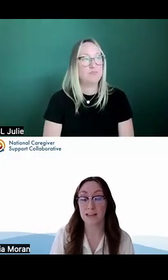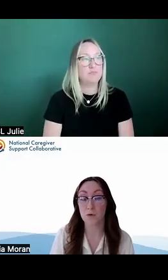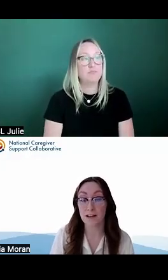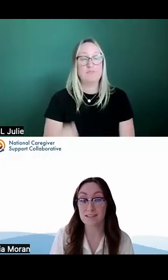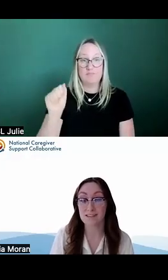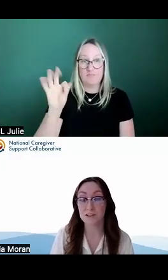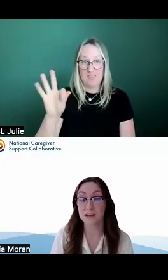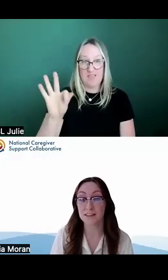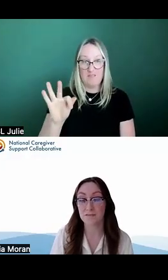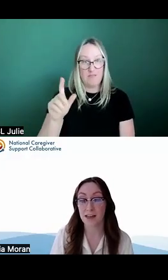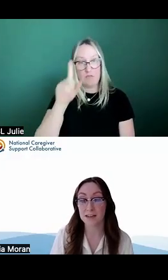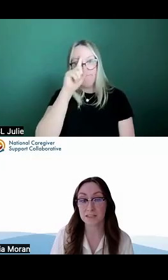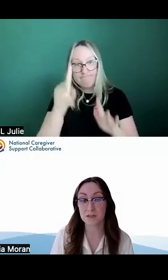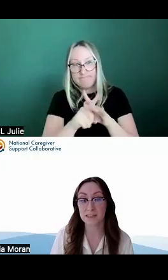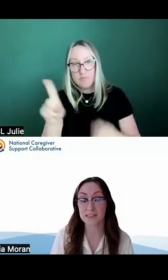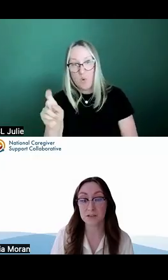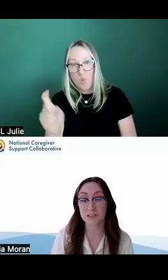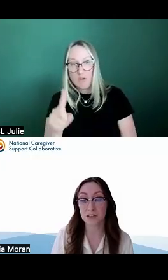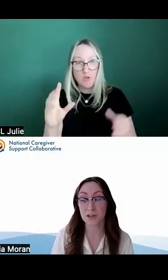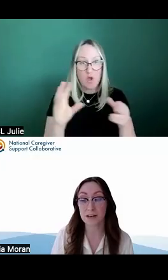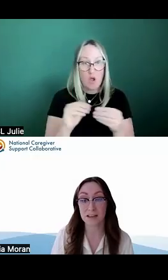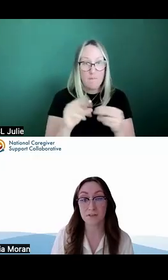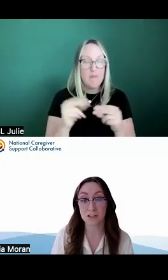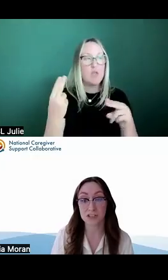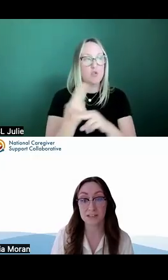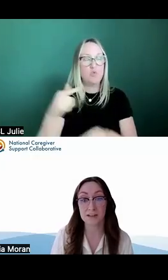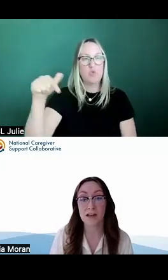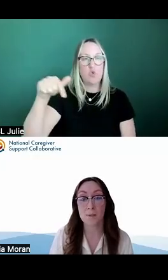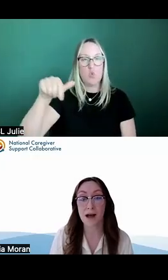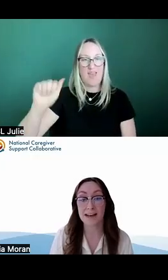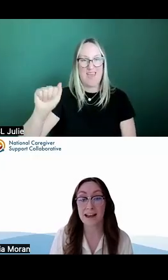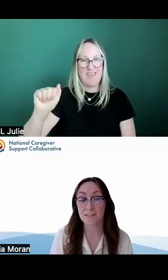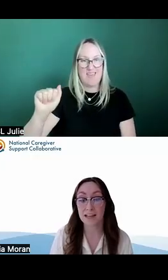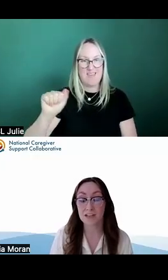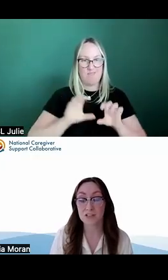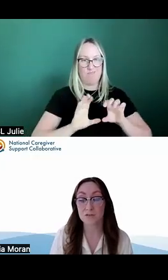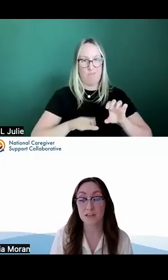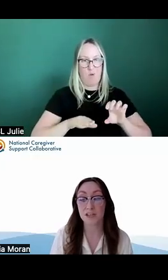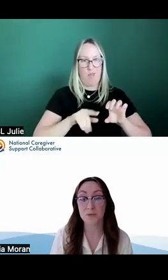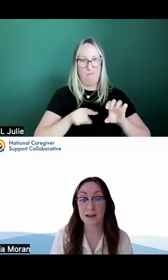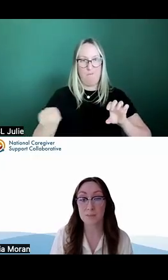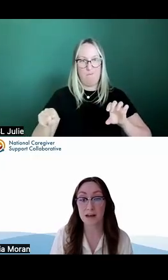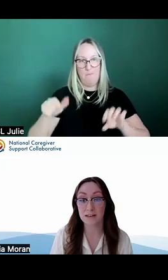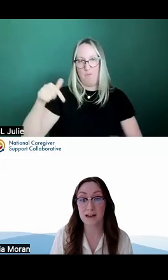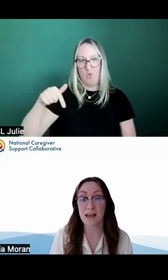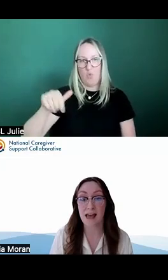a question during the event, please use the Q&A function by navigating to the Q&A button